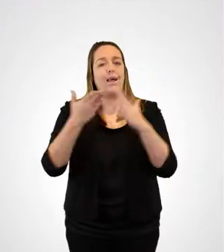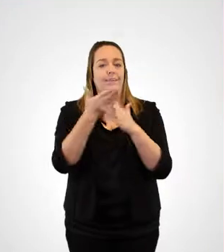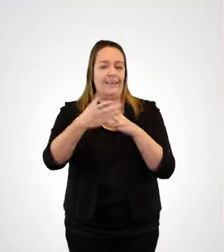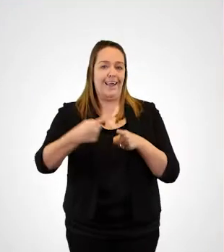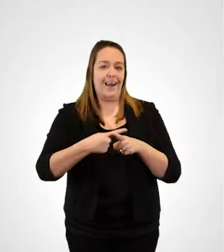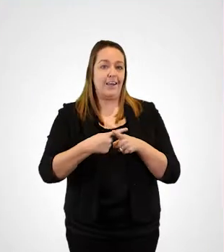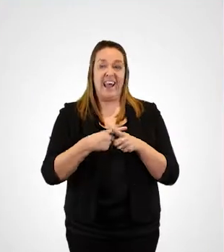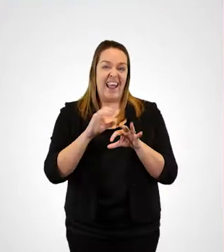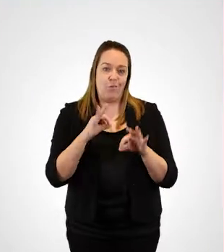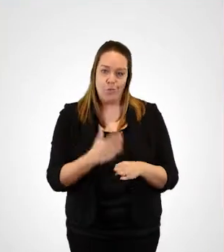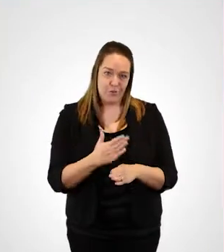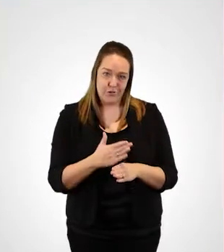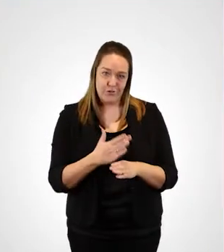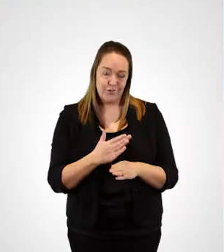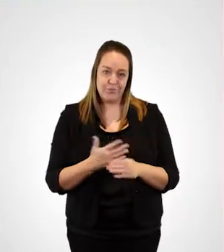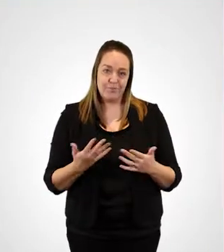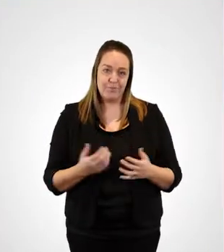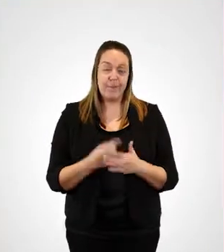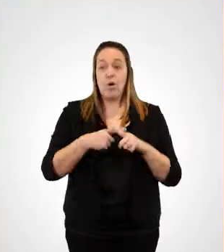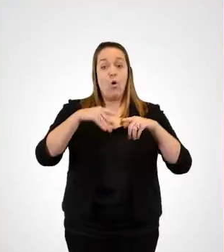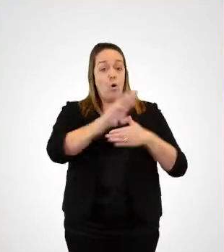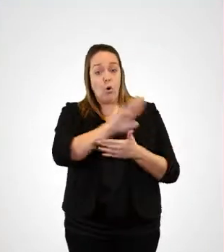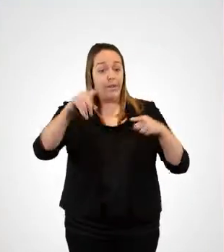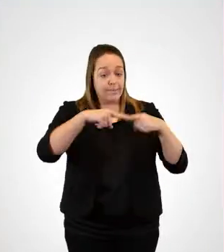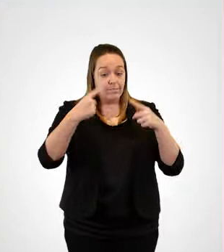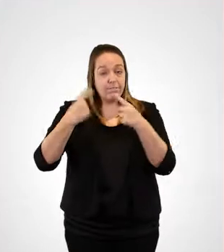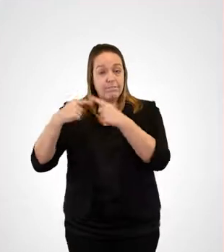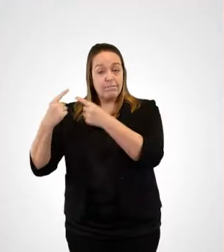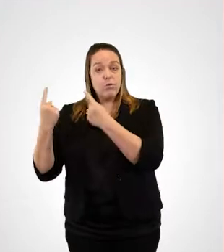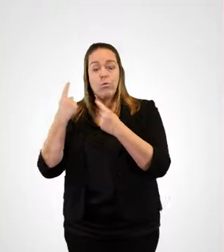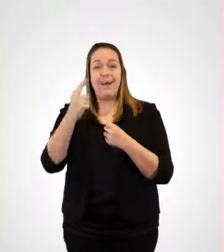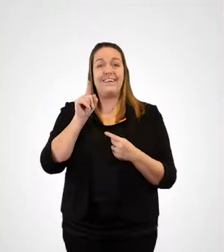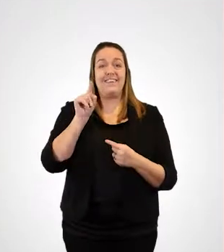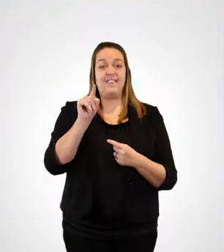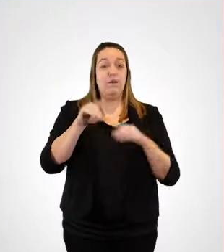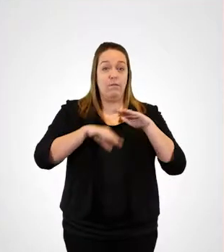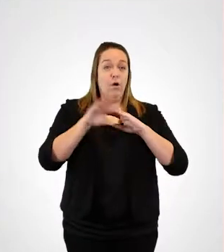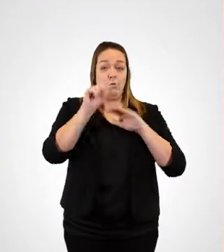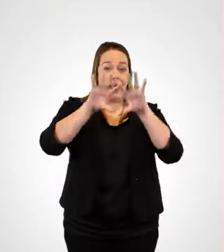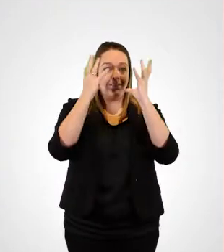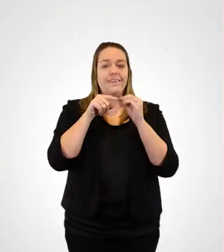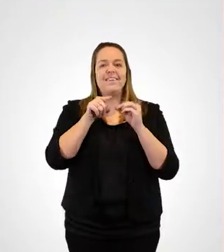It didn't work and of all of the avenues that we're presenting today, it's the one that really is - it's resting in peace.